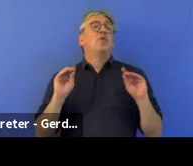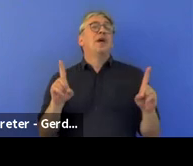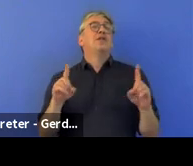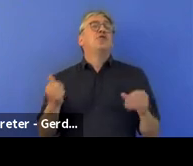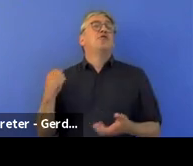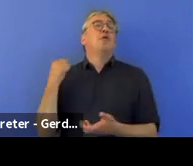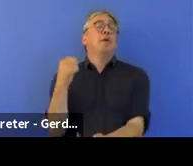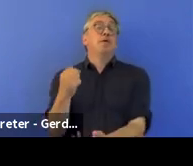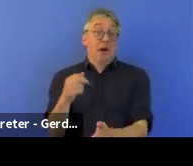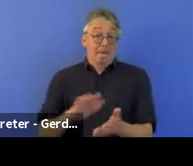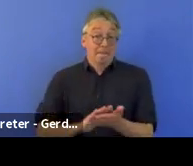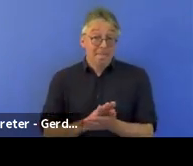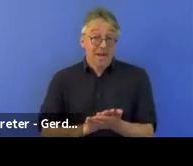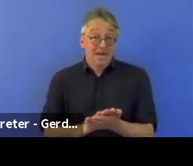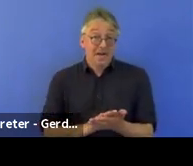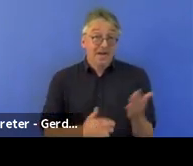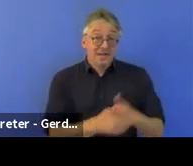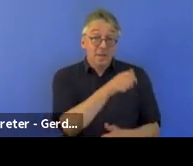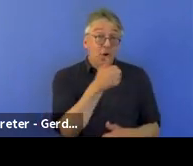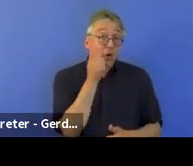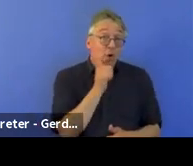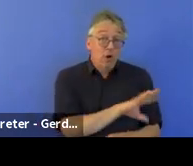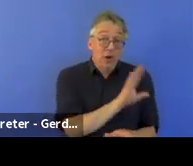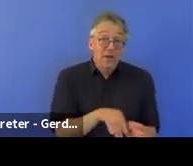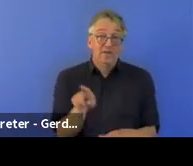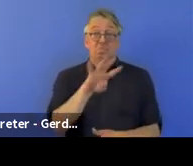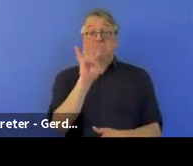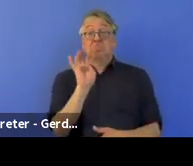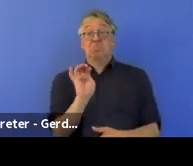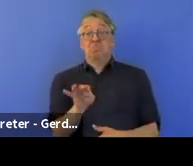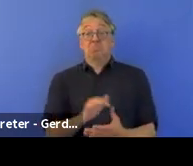girls with disabilities will benefit. Or even that that funding truly gets